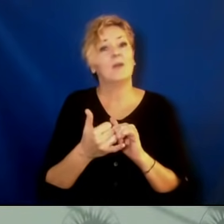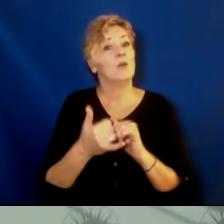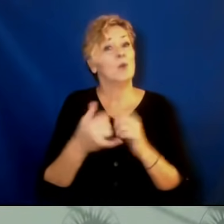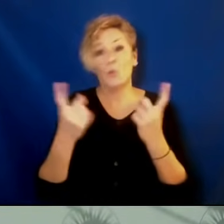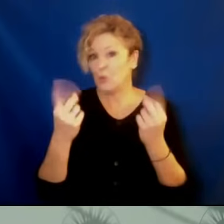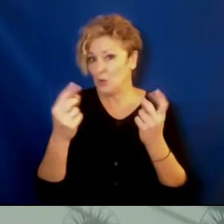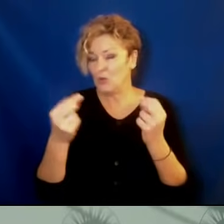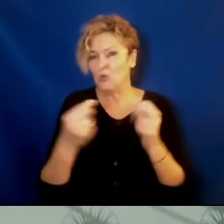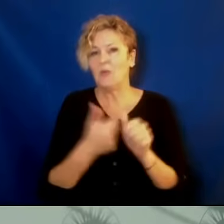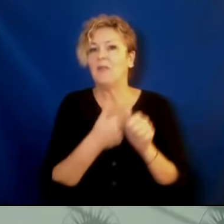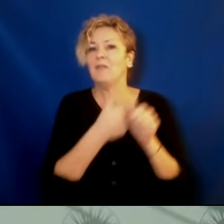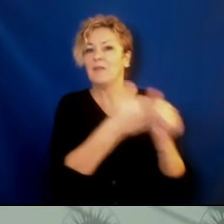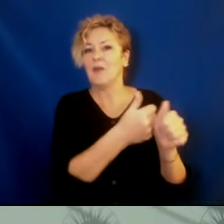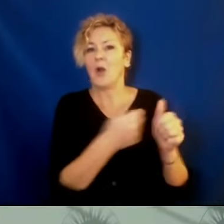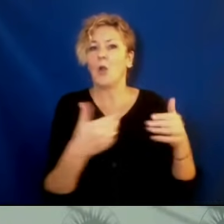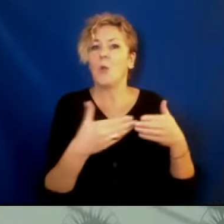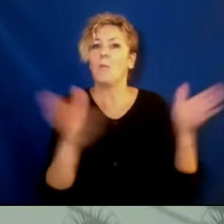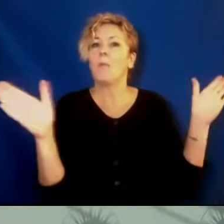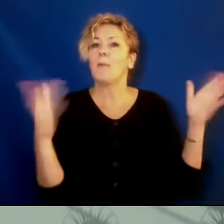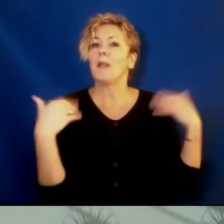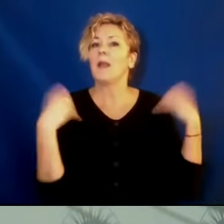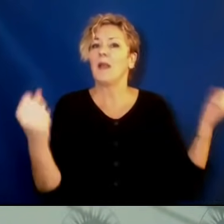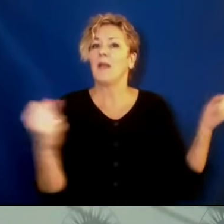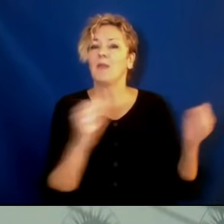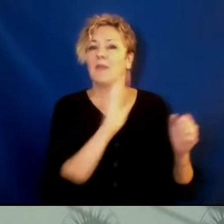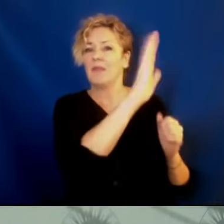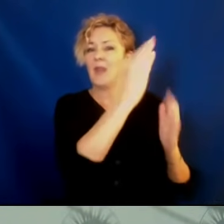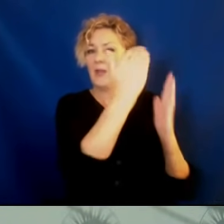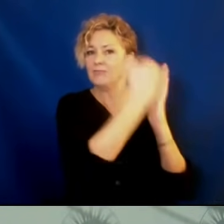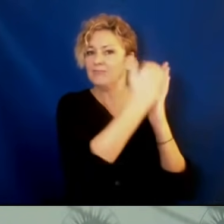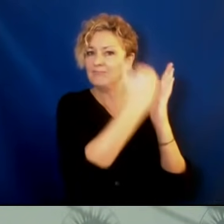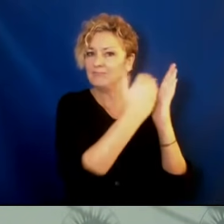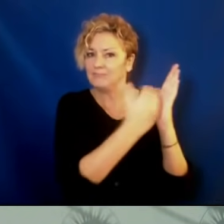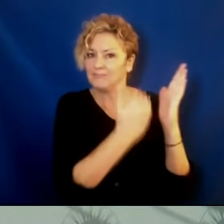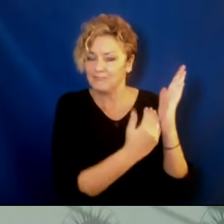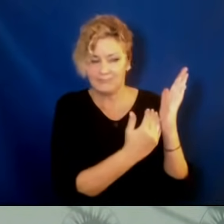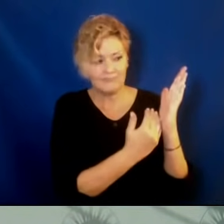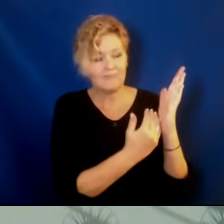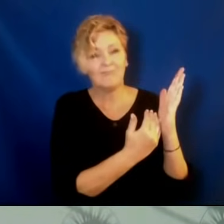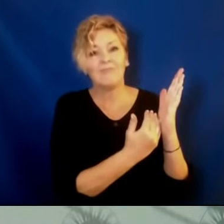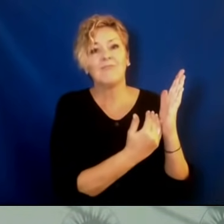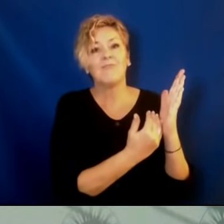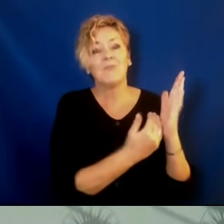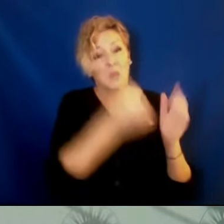taught us what to do to keep our families, friends community safe and we have shown we